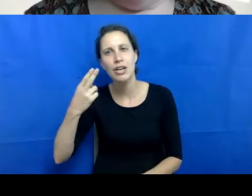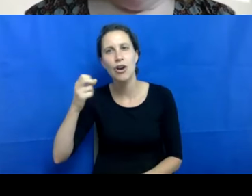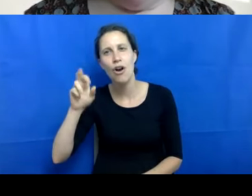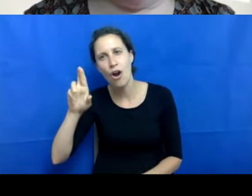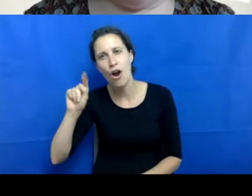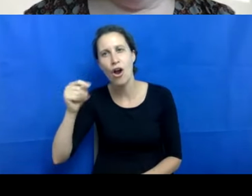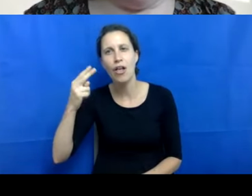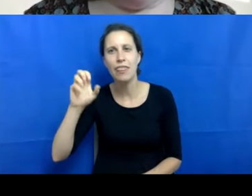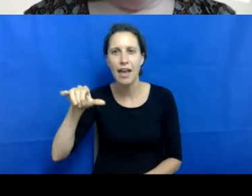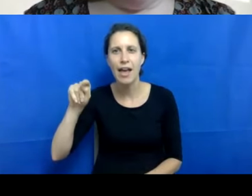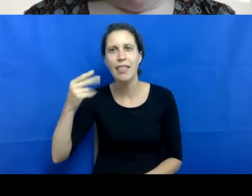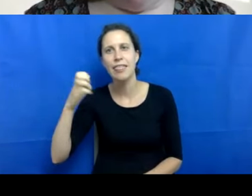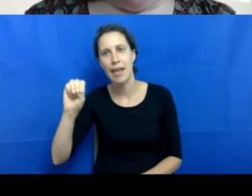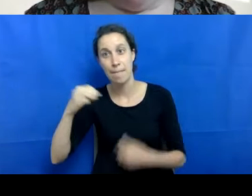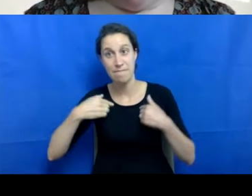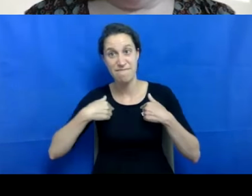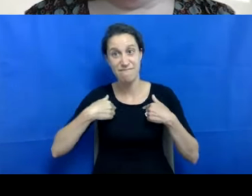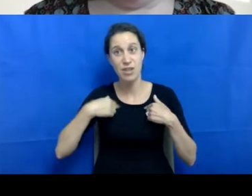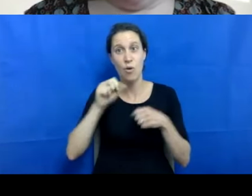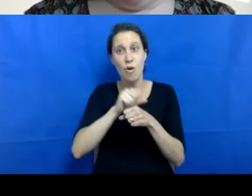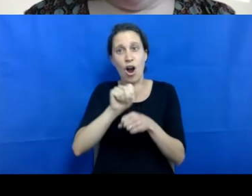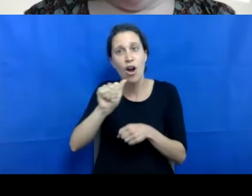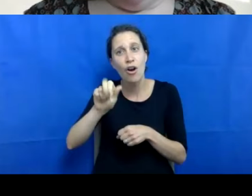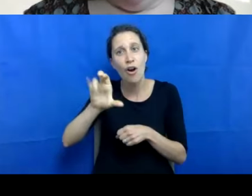I lead The Arc's work on access, equity and inclusion.